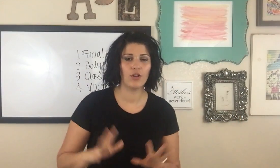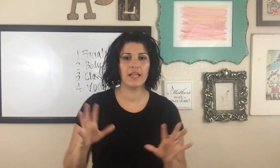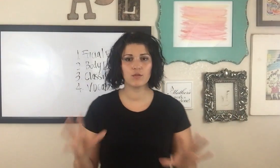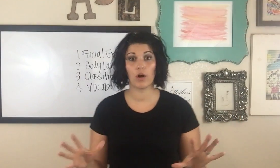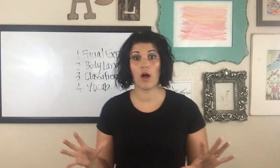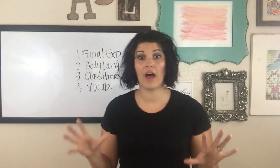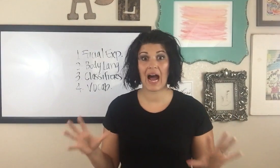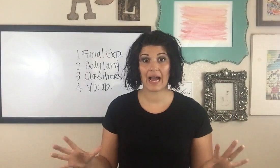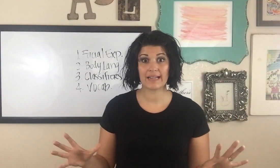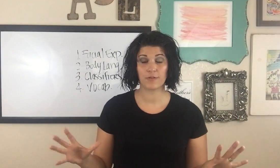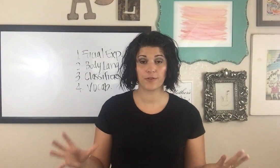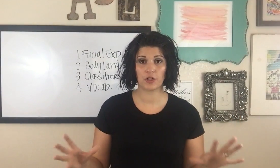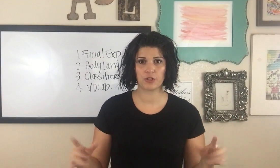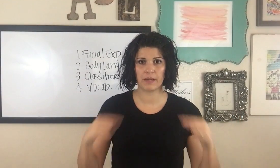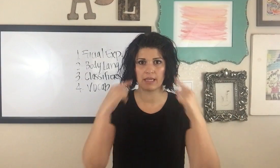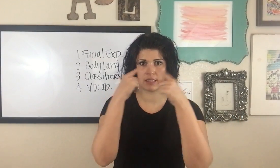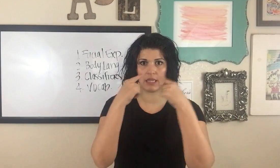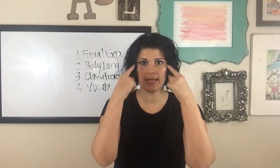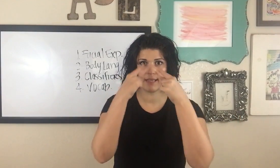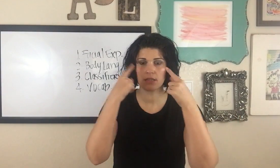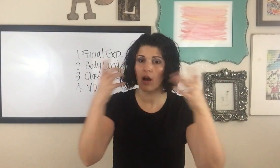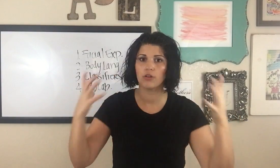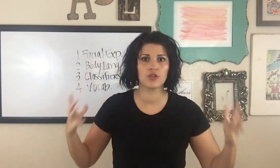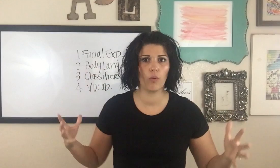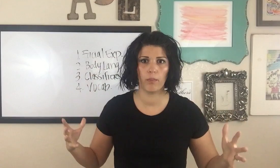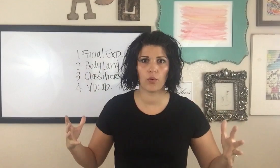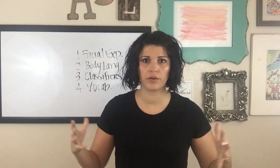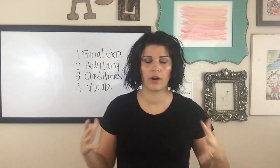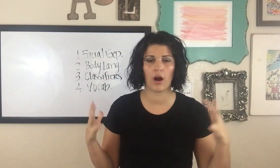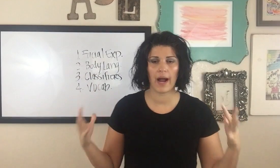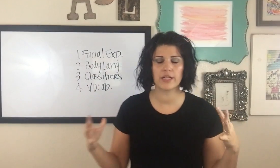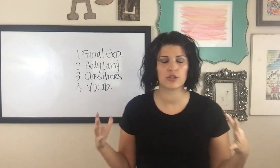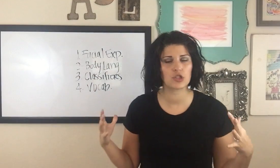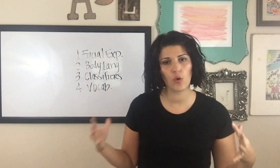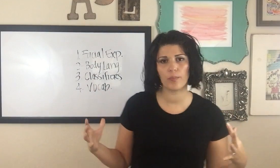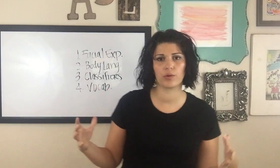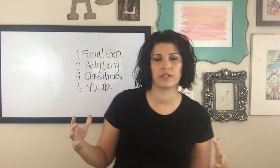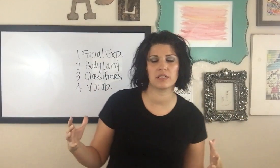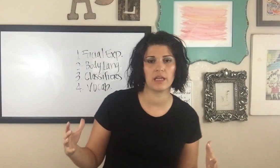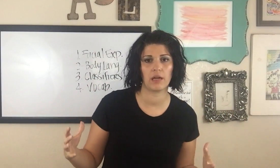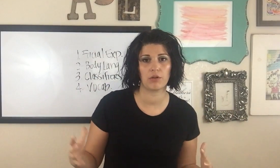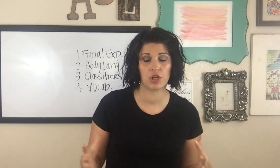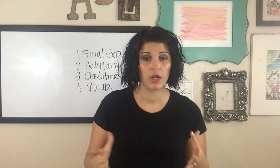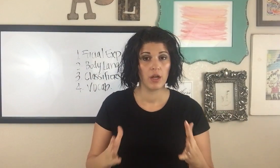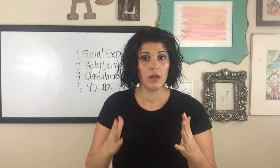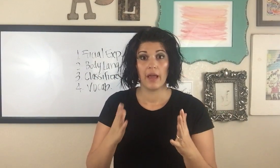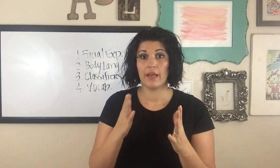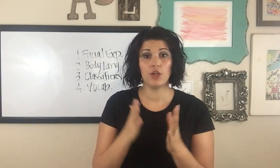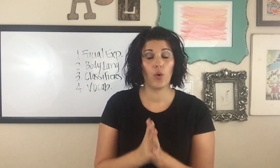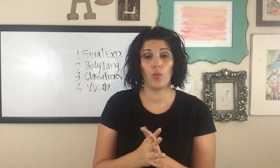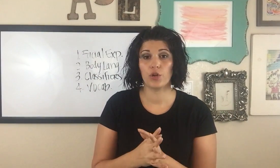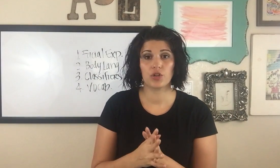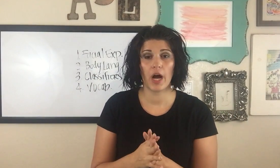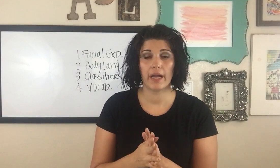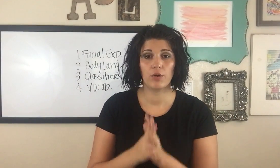So let's work on the eyes first because these are so important. Her eyes are so important in signed, like which, you know, when you're talking,